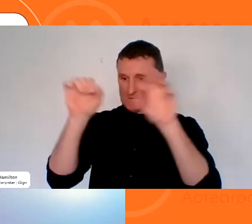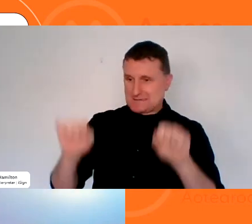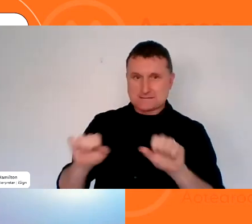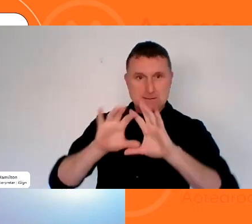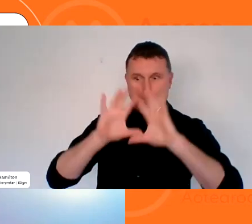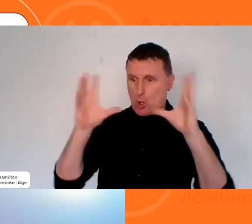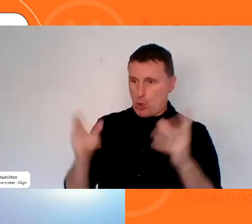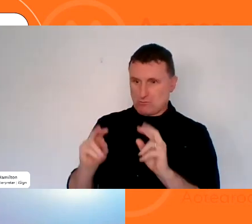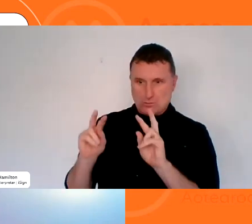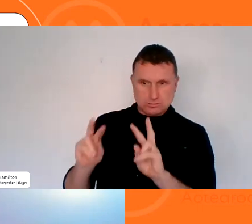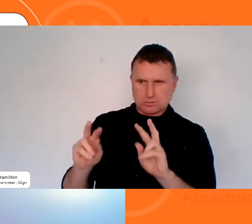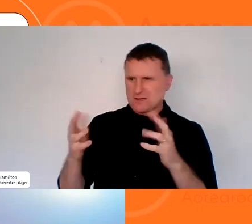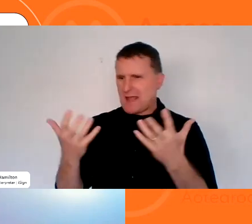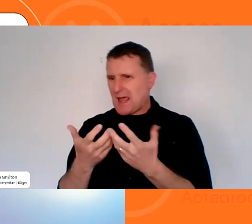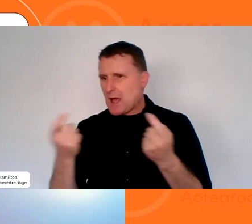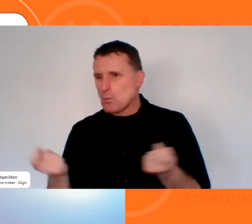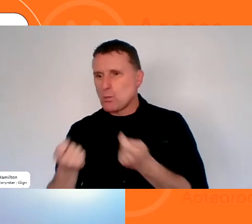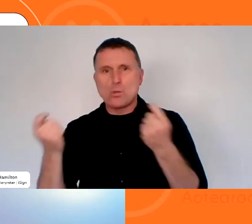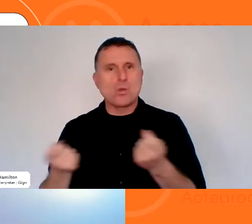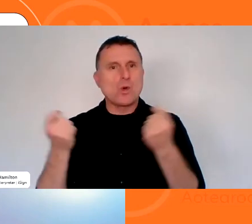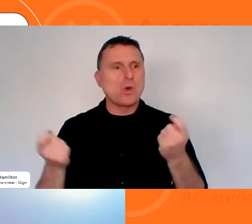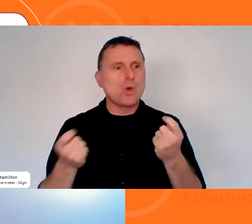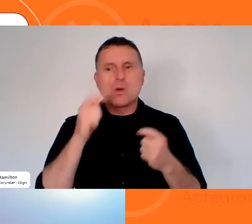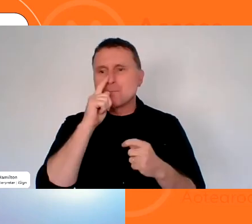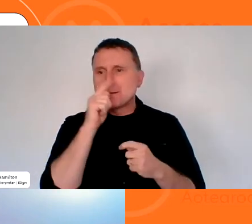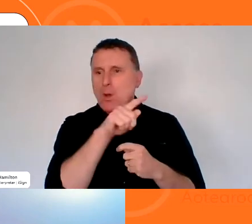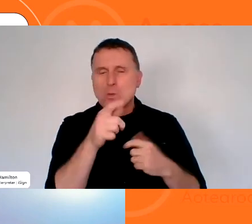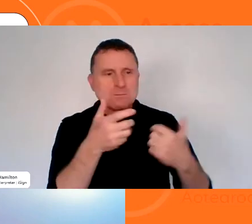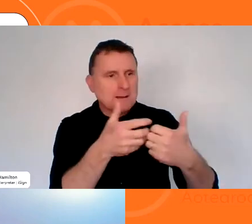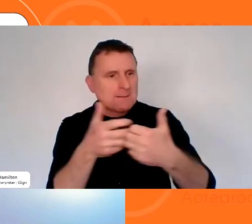we need to put in place a lot of support to our school ls, because